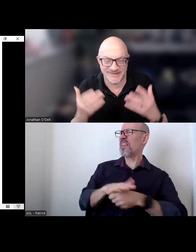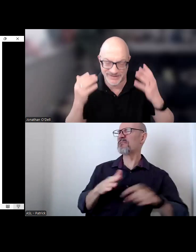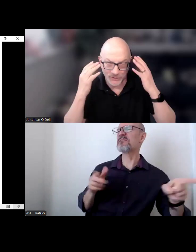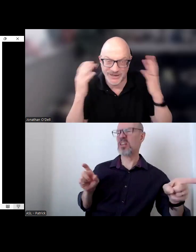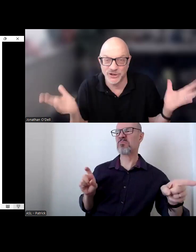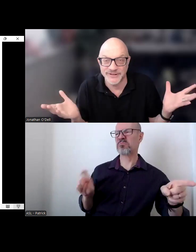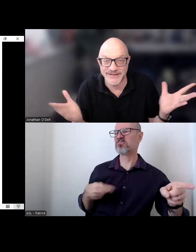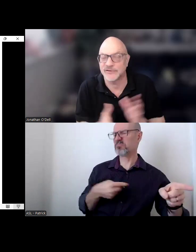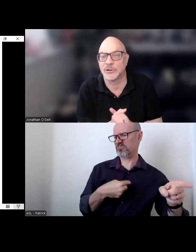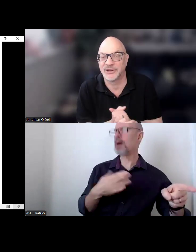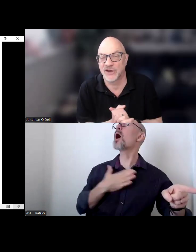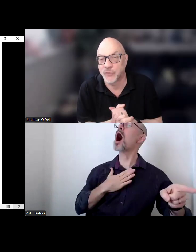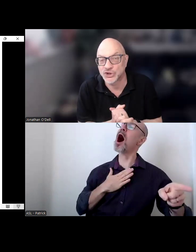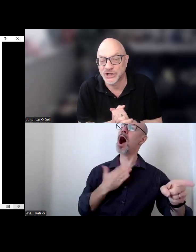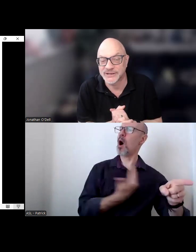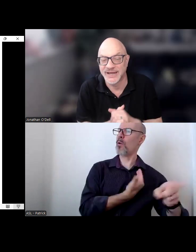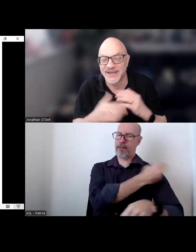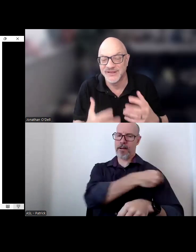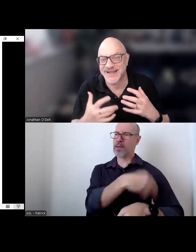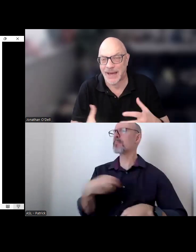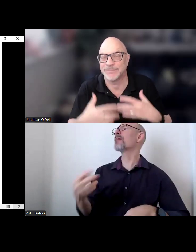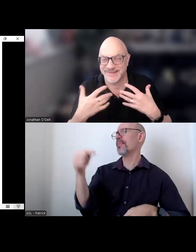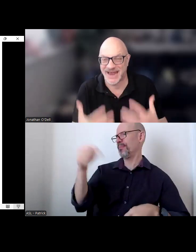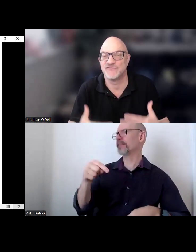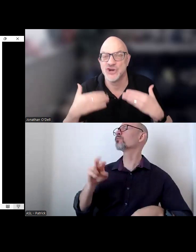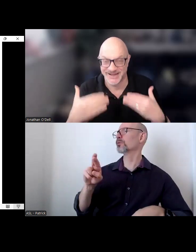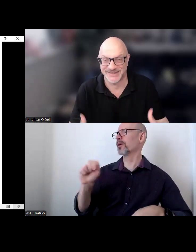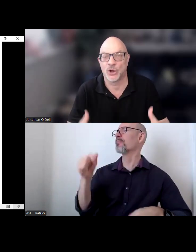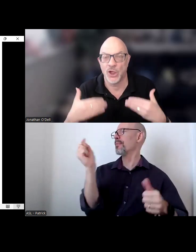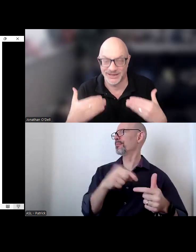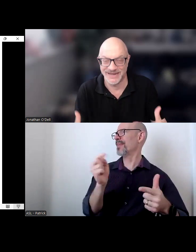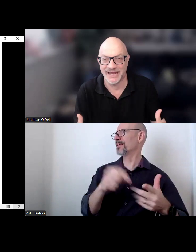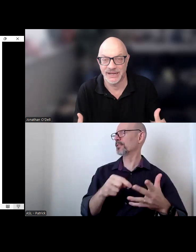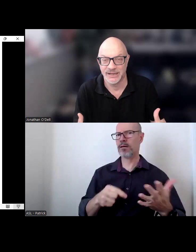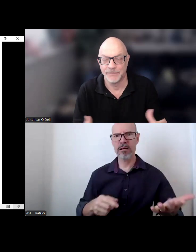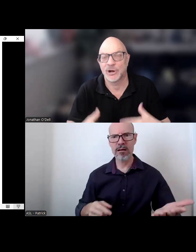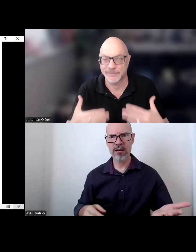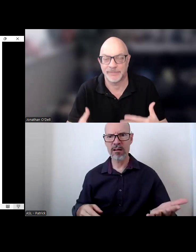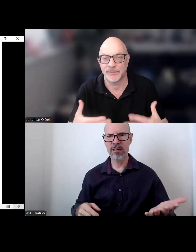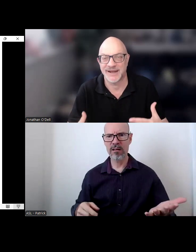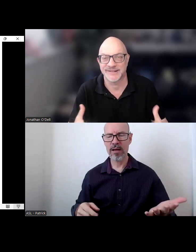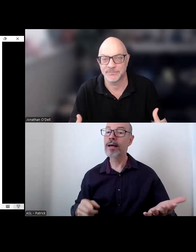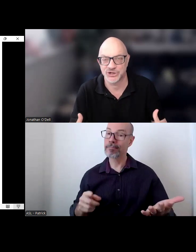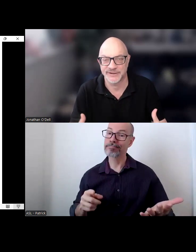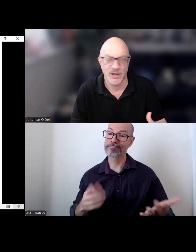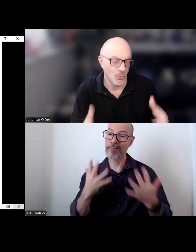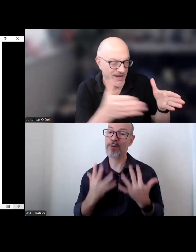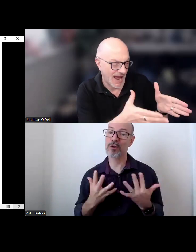And to somebody like you and me, that might sound inconceivable, but unfortunately this happens every single day.